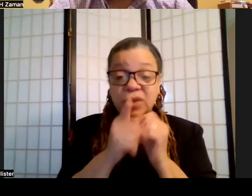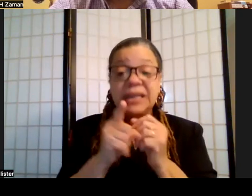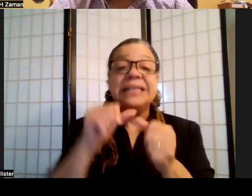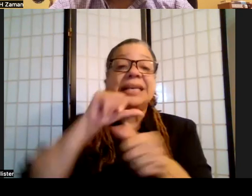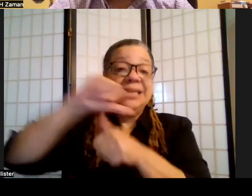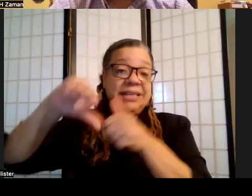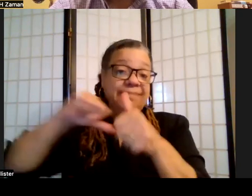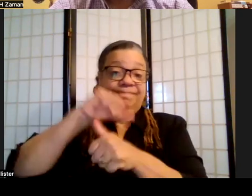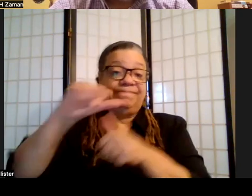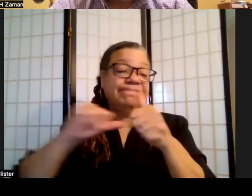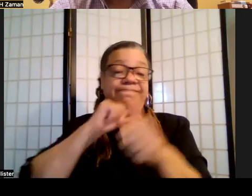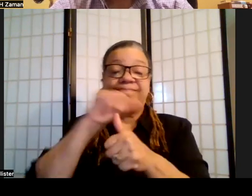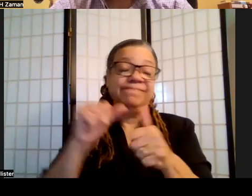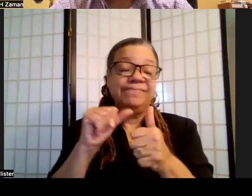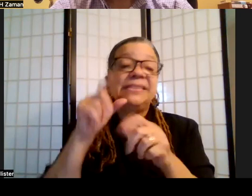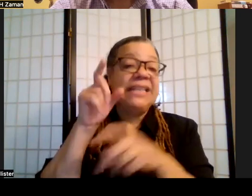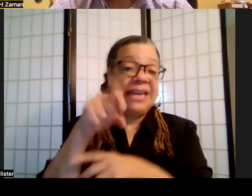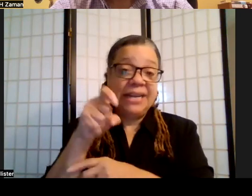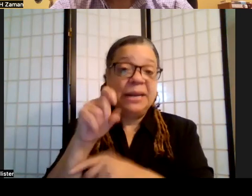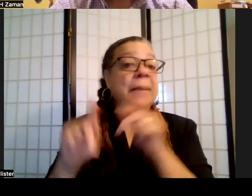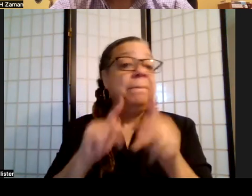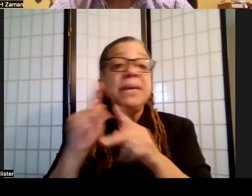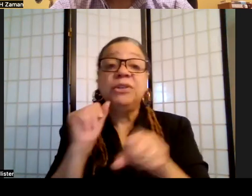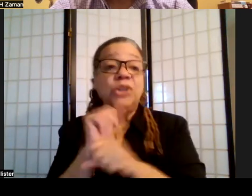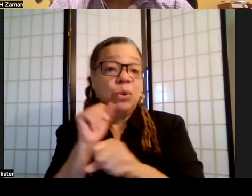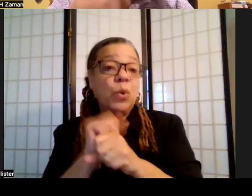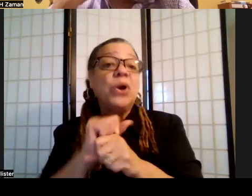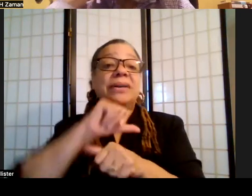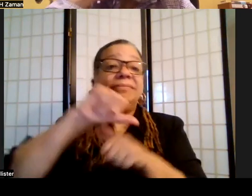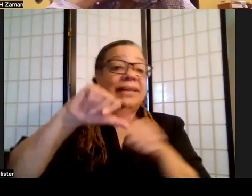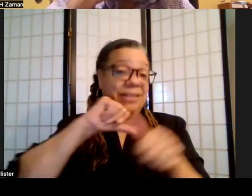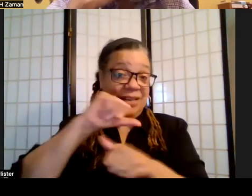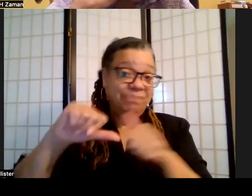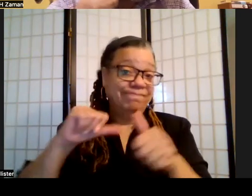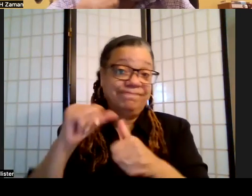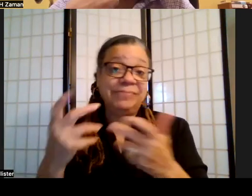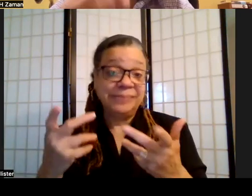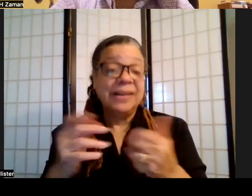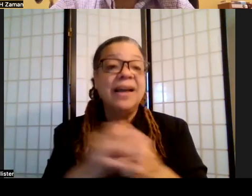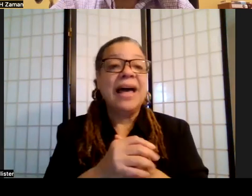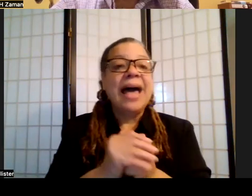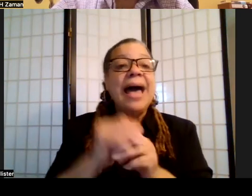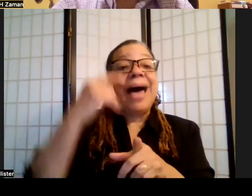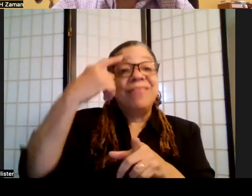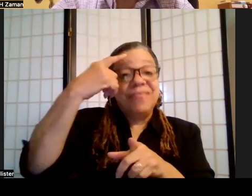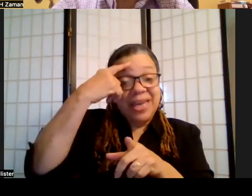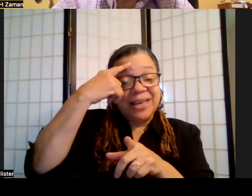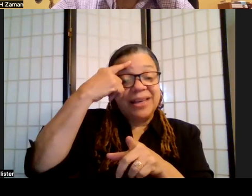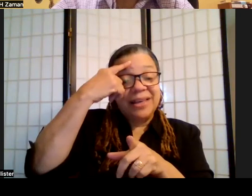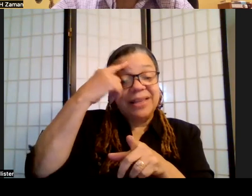and it's-- people don't generally work interdisciplinarily. Well, I think, I think we have to realize that the problems